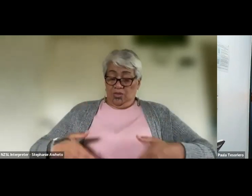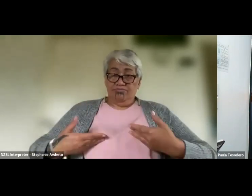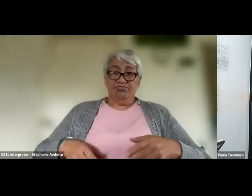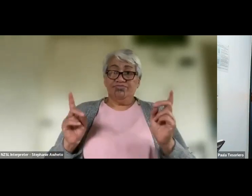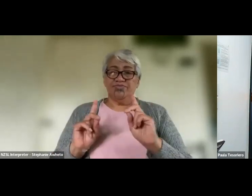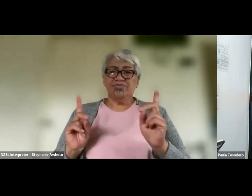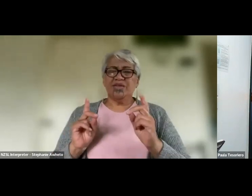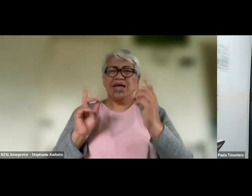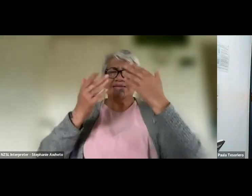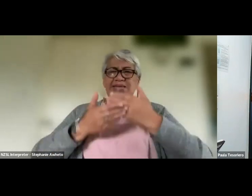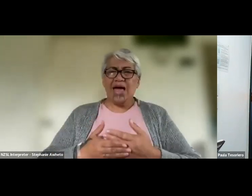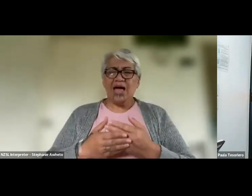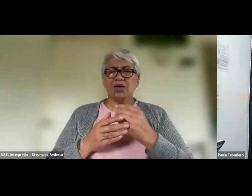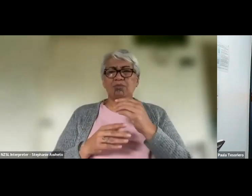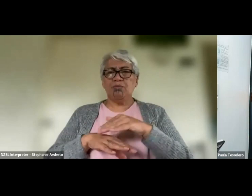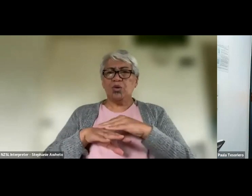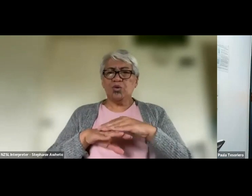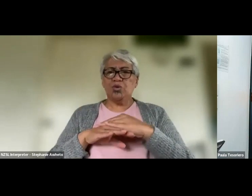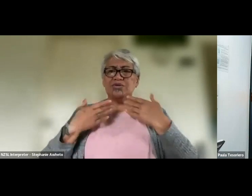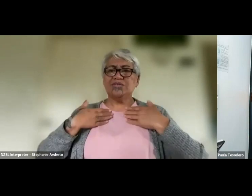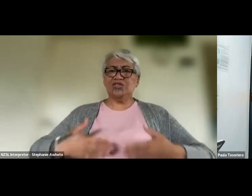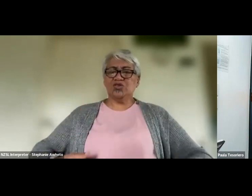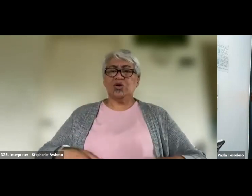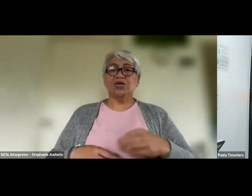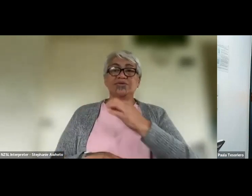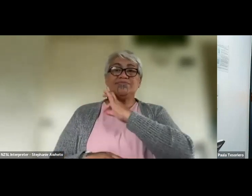navy t shirt with silver chain around my neck.